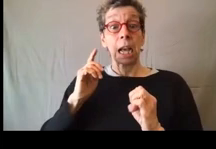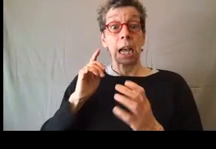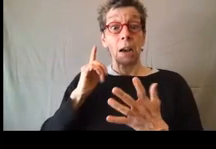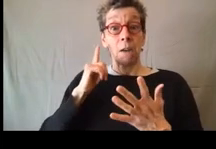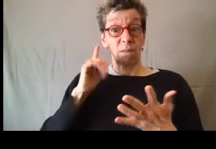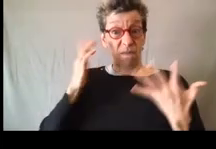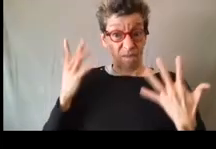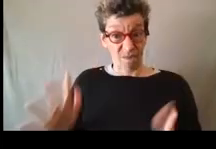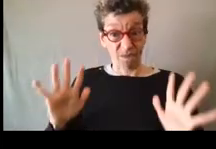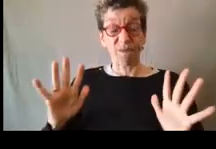look forward to seeing you tomorrow! (End of Day 1).